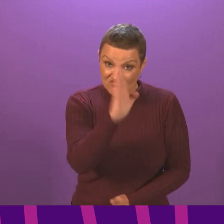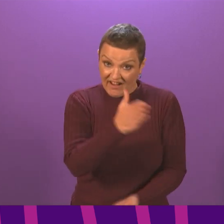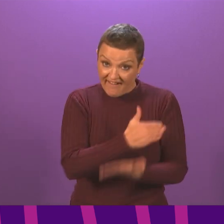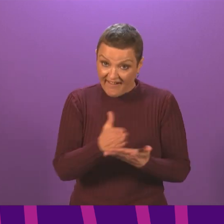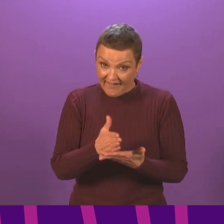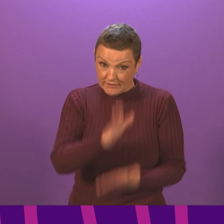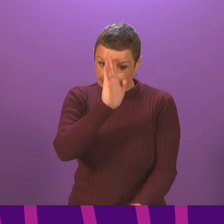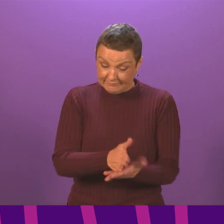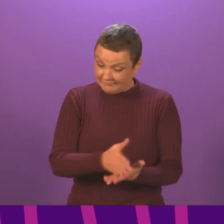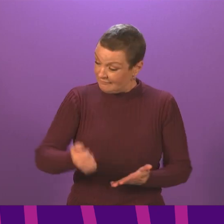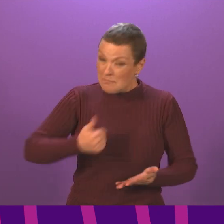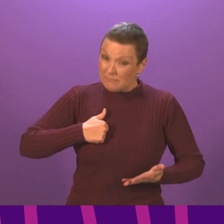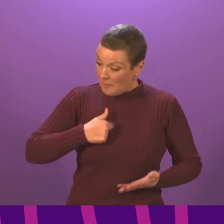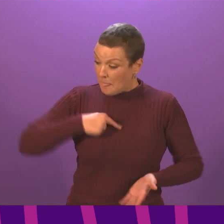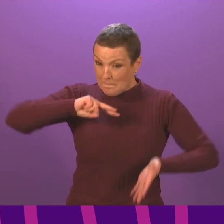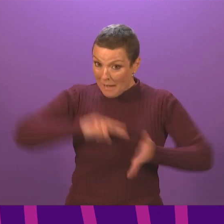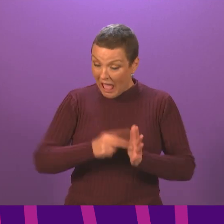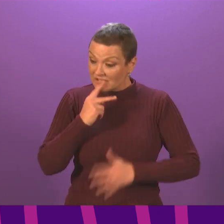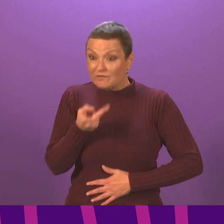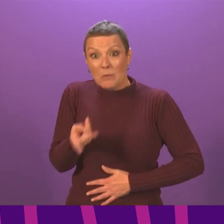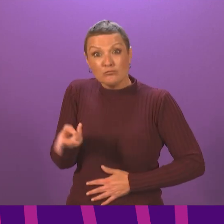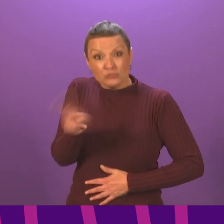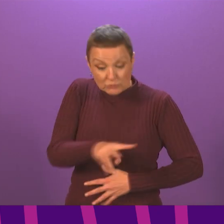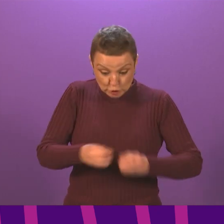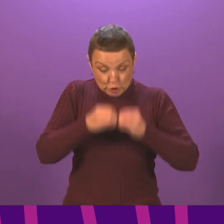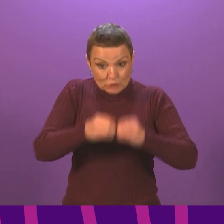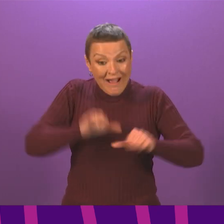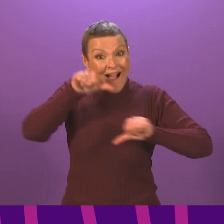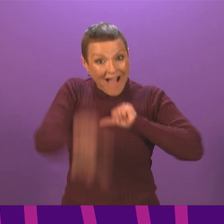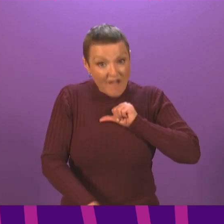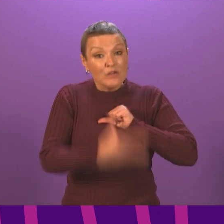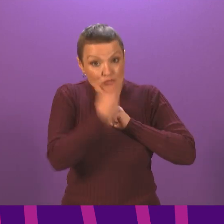clearly that testing would be part of the plans for the return of students after the